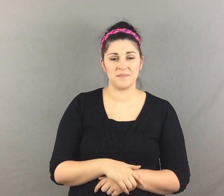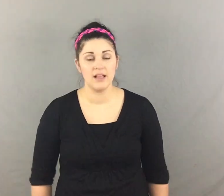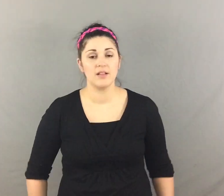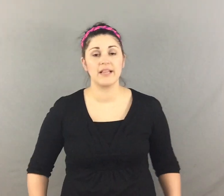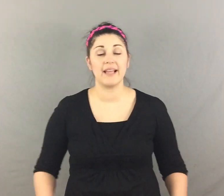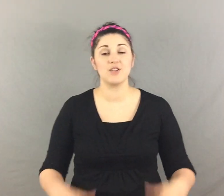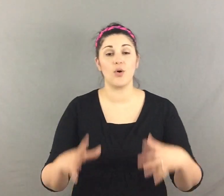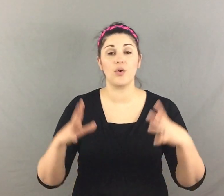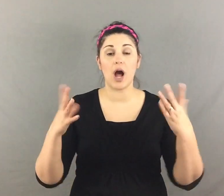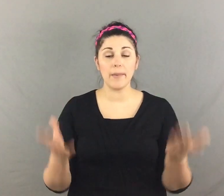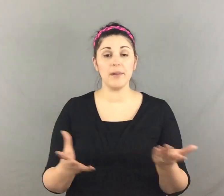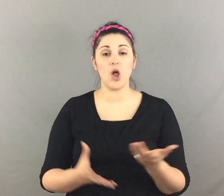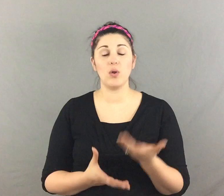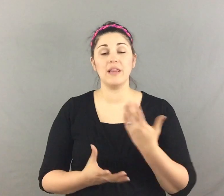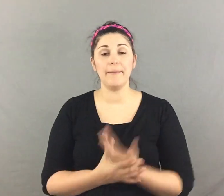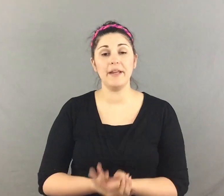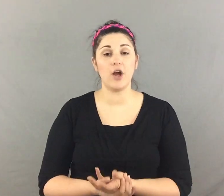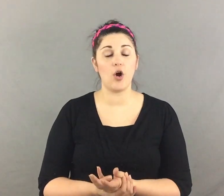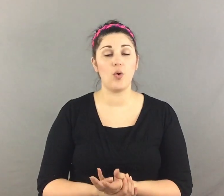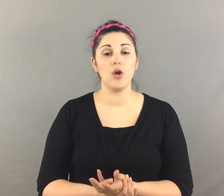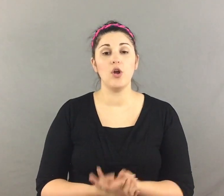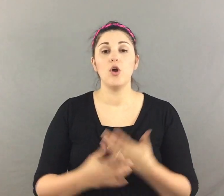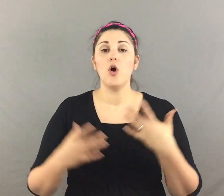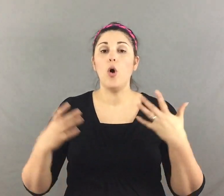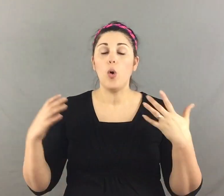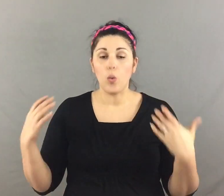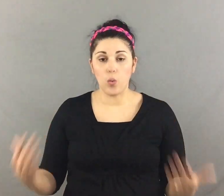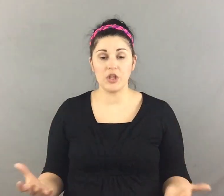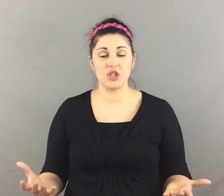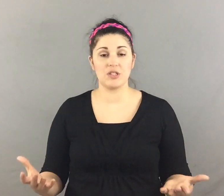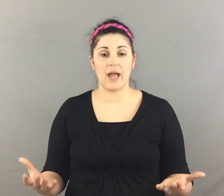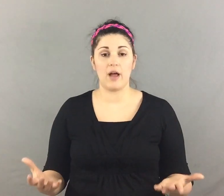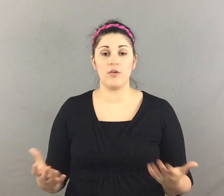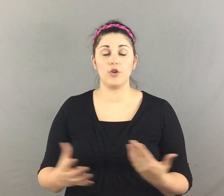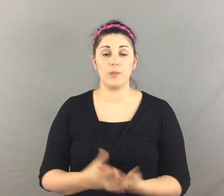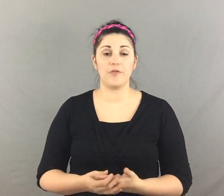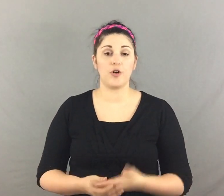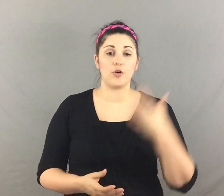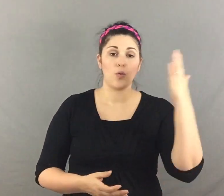Okay. Okay, so comment below and let me know which style you prefer.